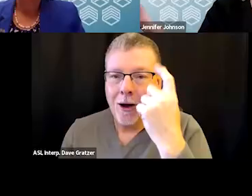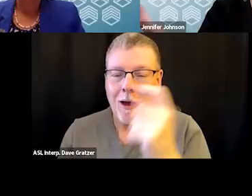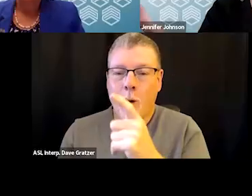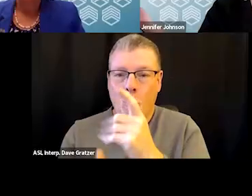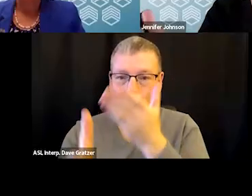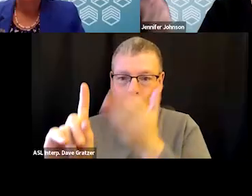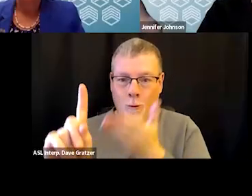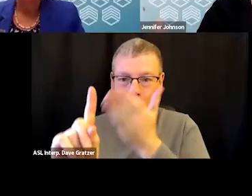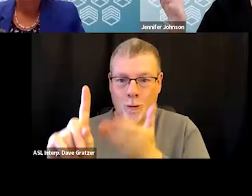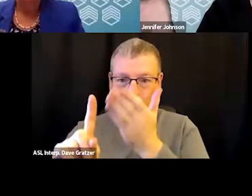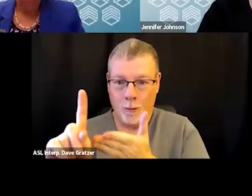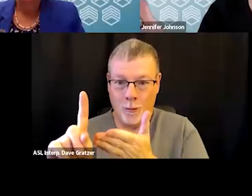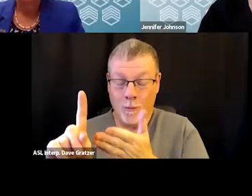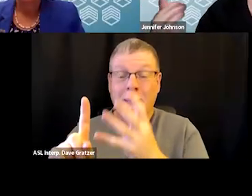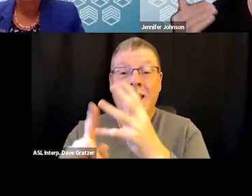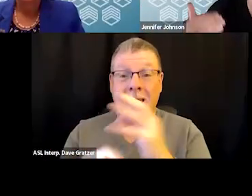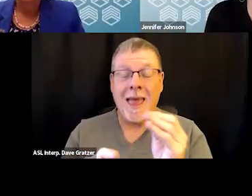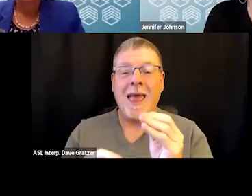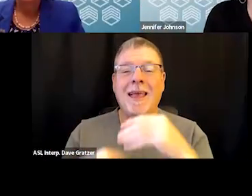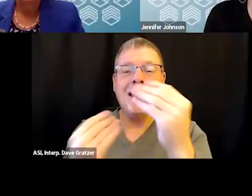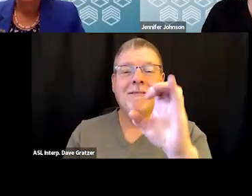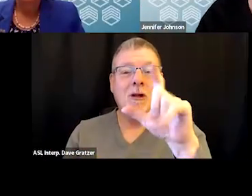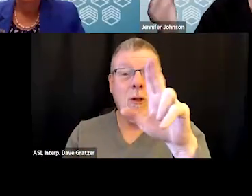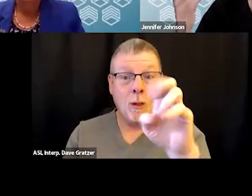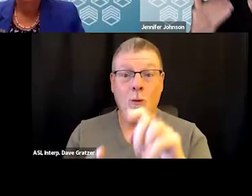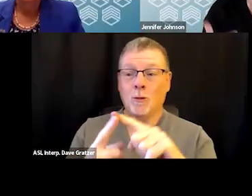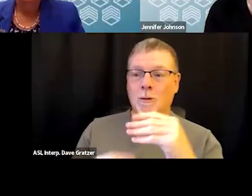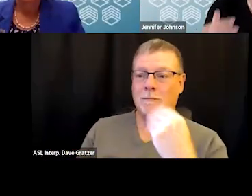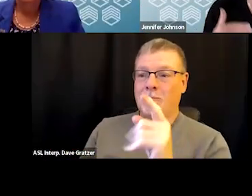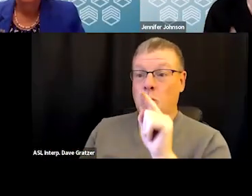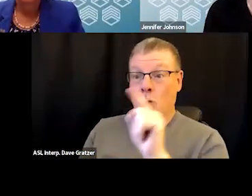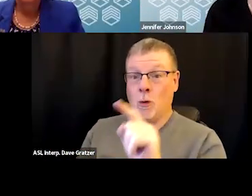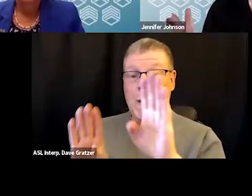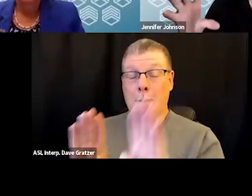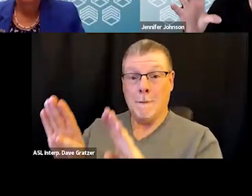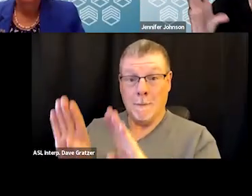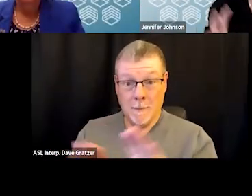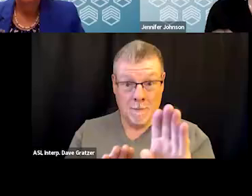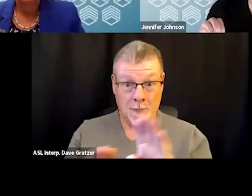front of you, and they are clues to helping you behave in a way that helps